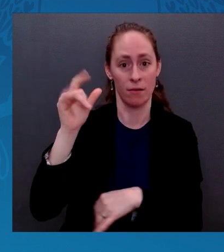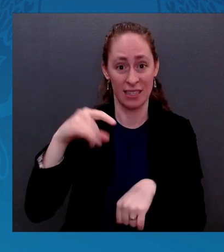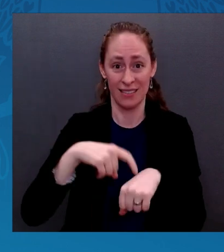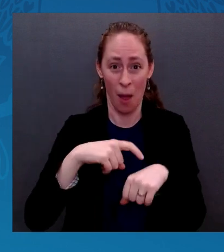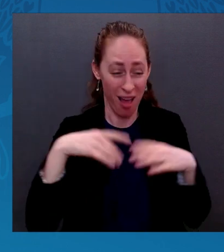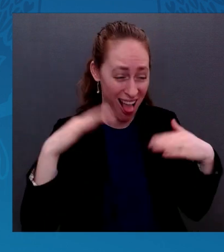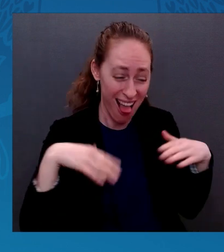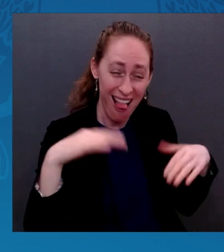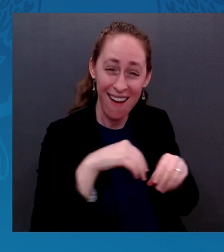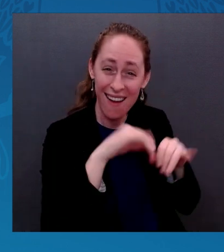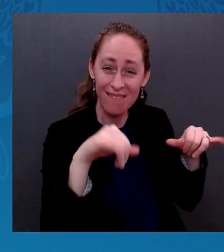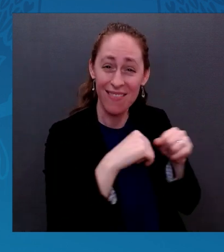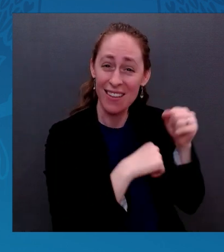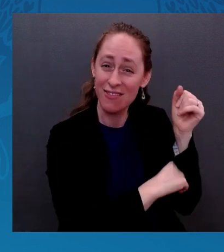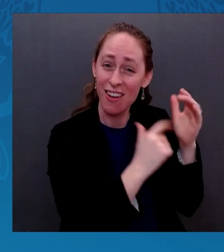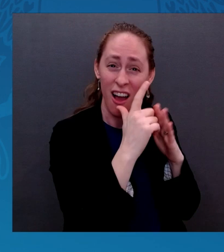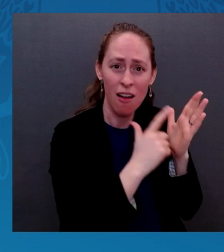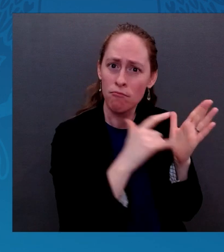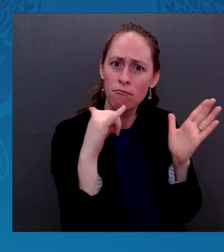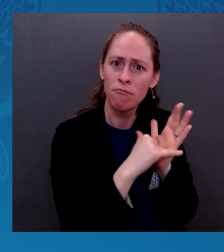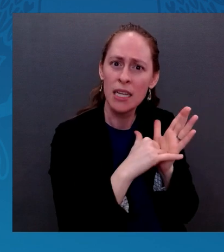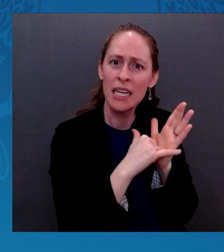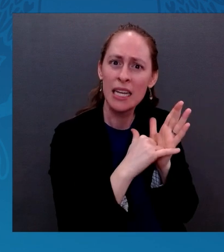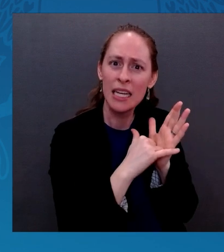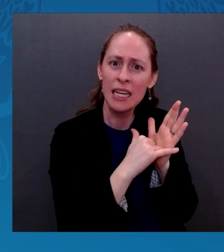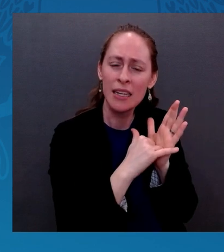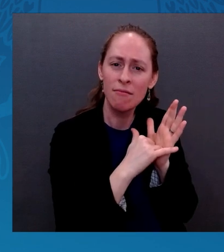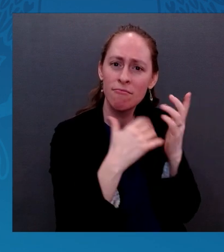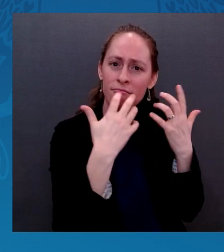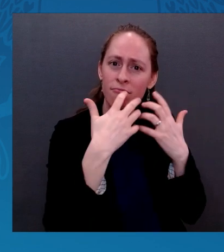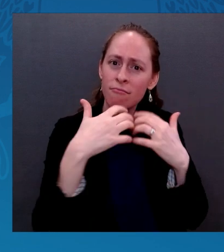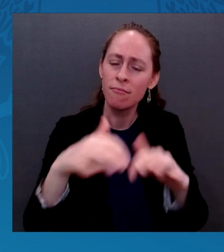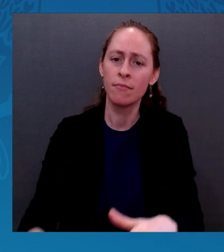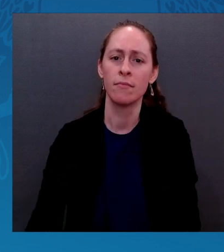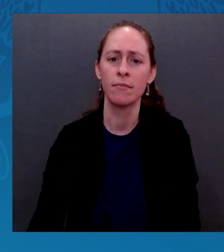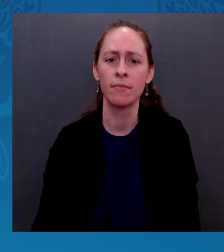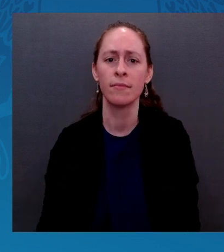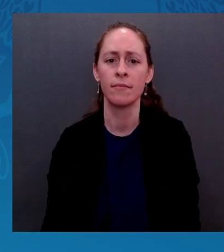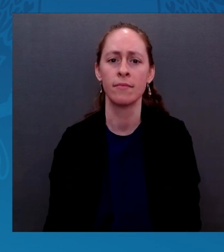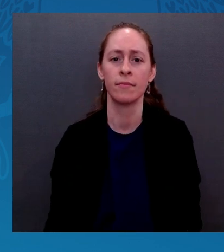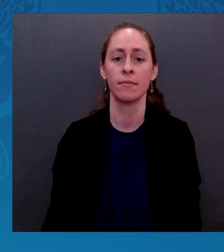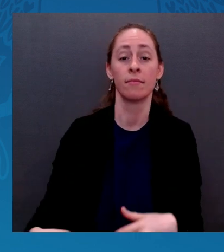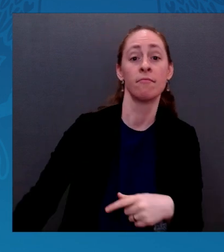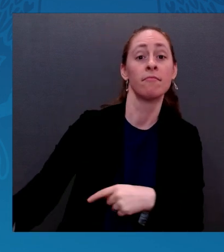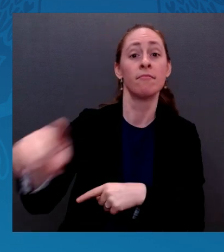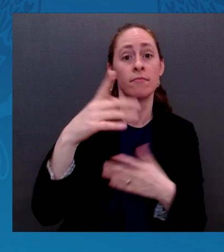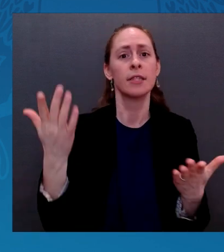of county executive Joe DiVincenzo. The New Jersey Department of Environmental Protection, under the great leadership of Commissioner Shawn